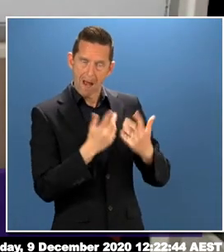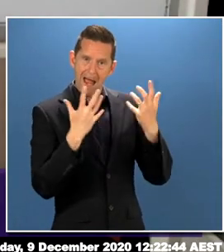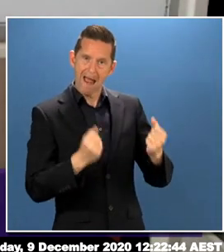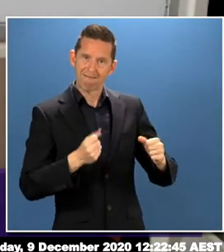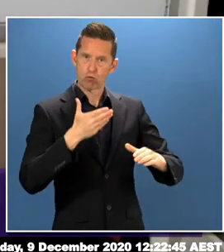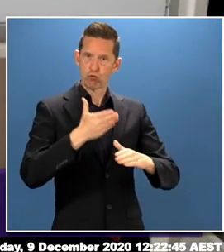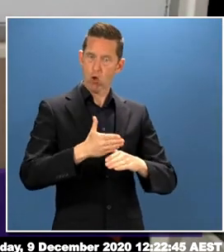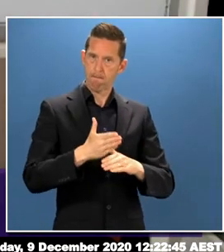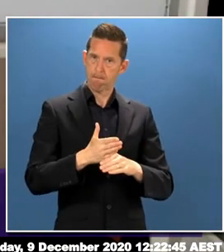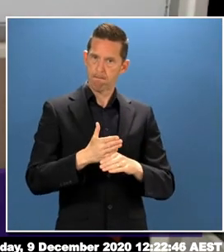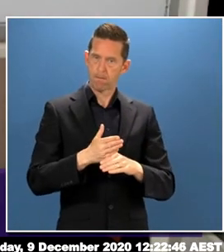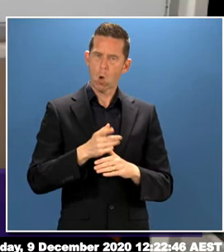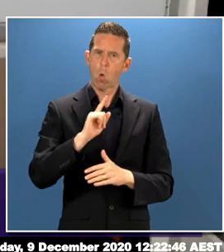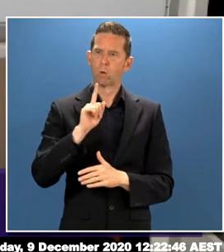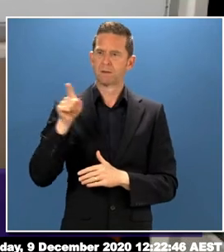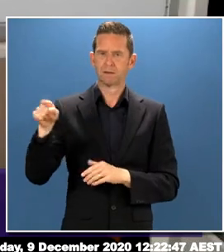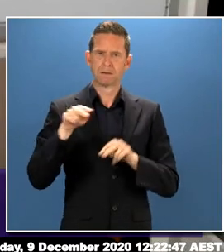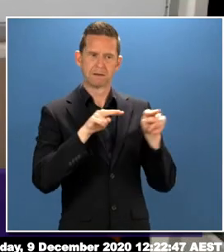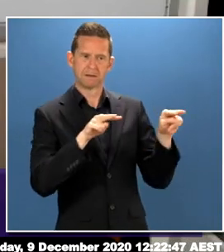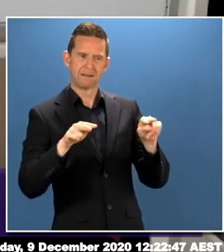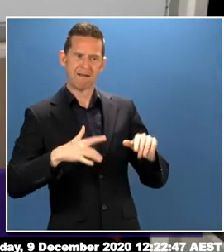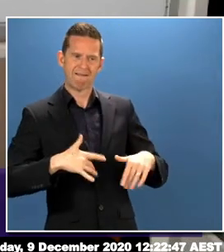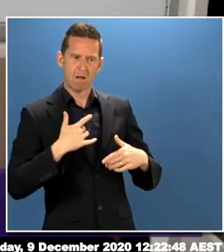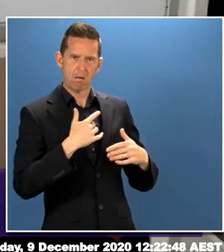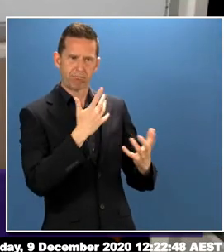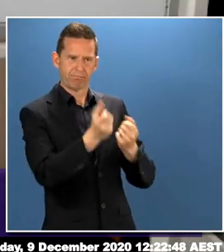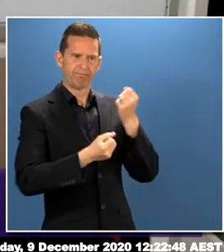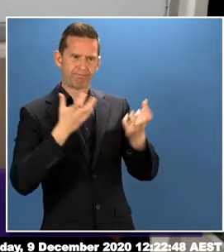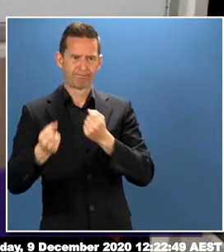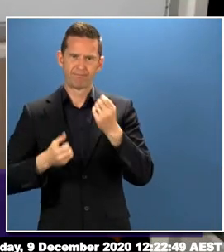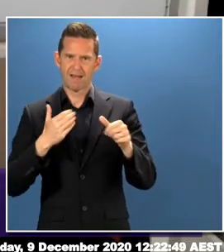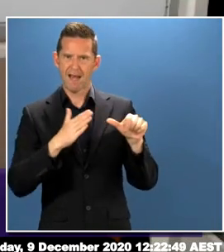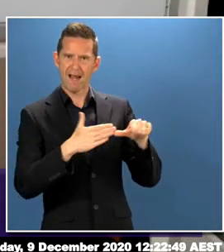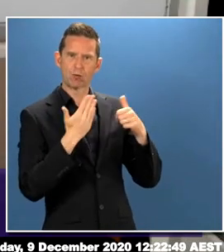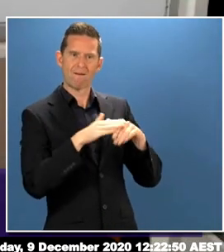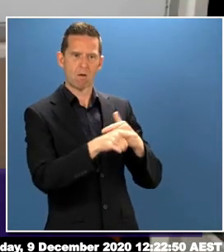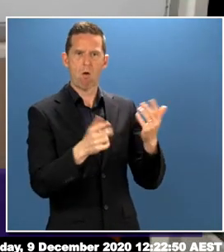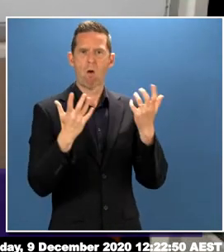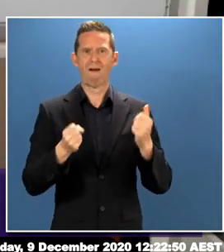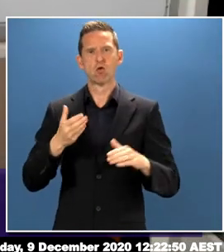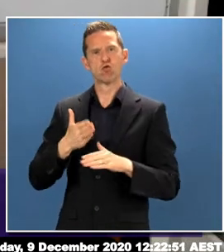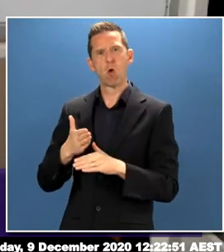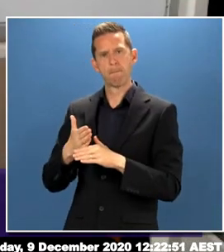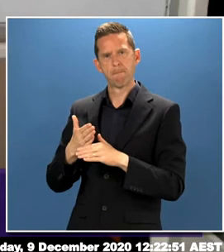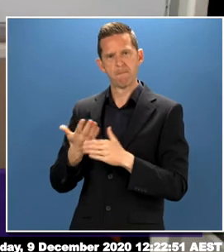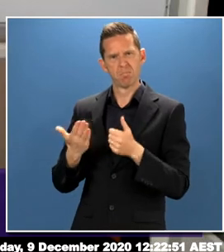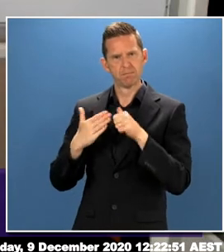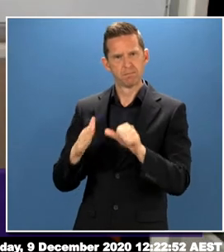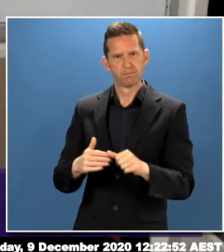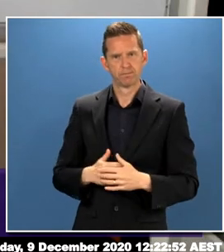What was the sense of responses in regards to that feeling of having a job? So very positive.